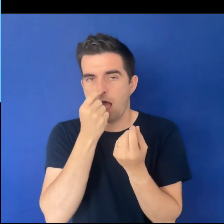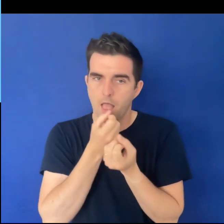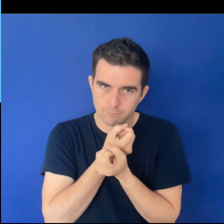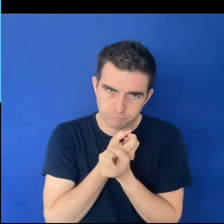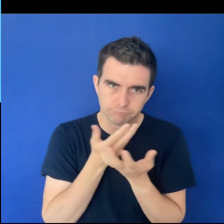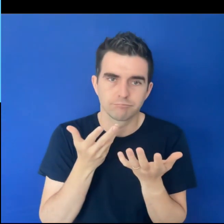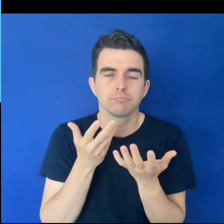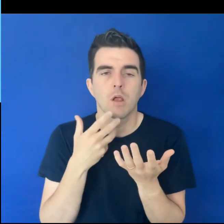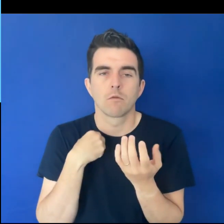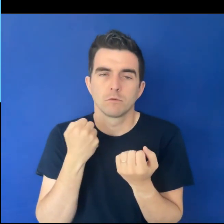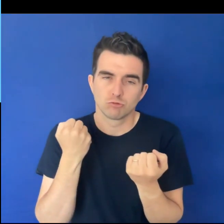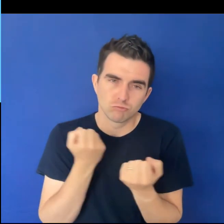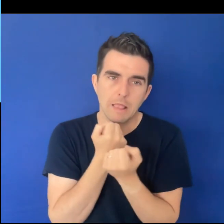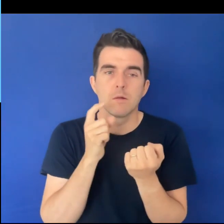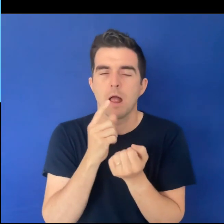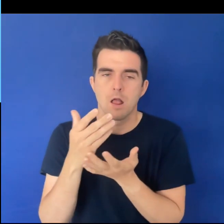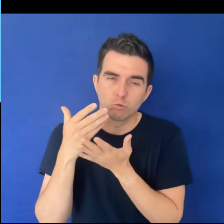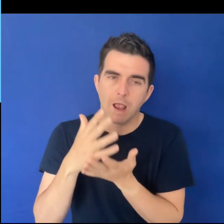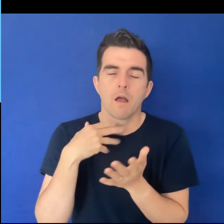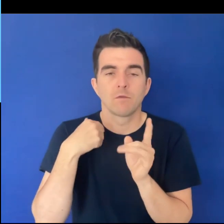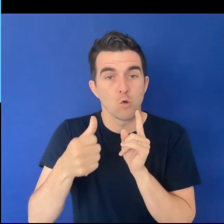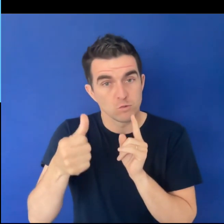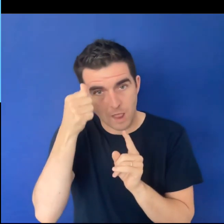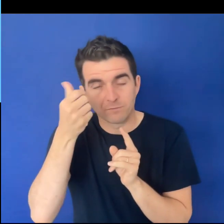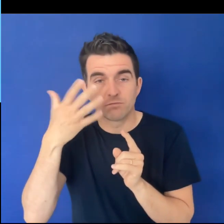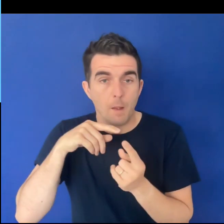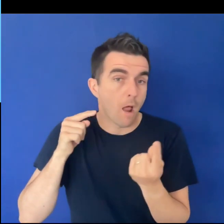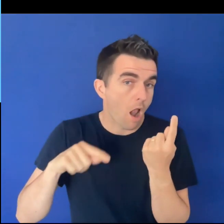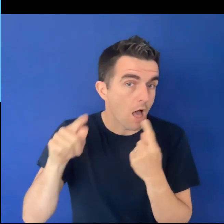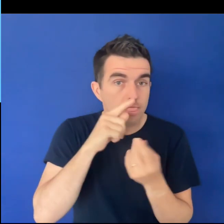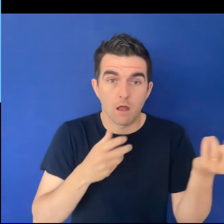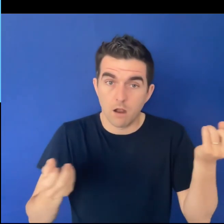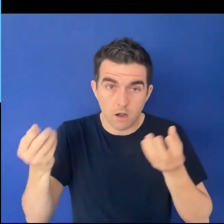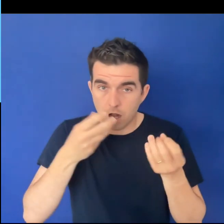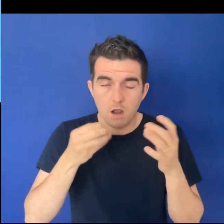Our greatest strength is sharing the knowledge we gain with each other,